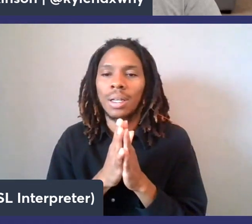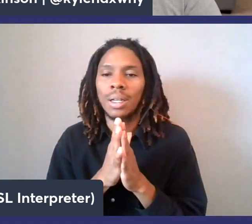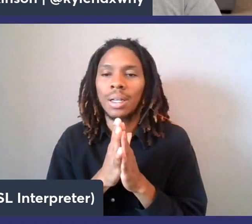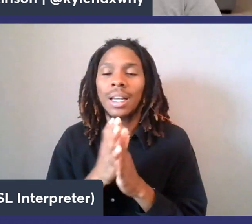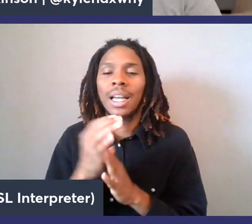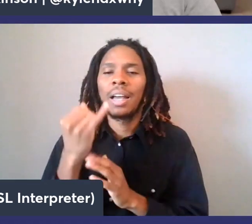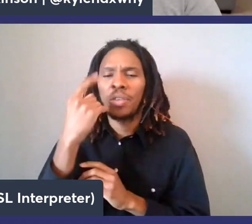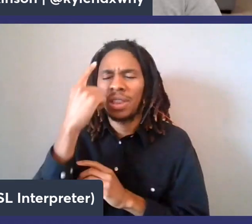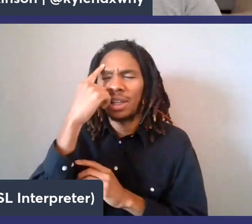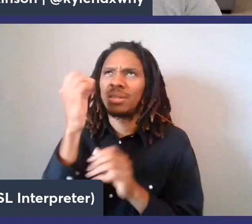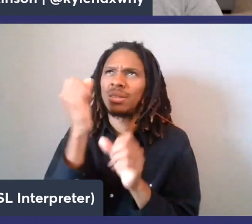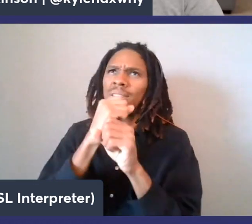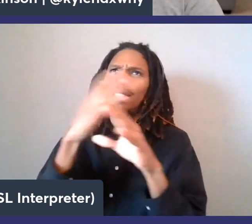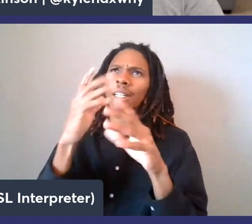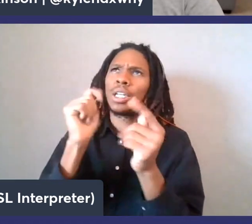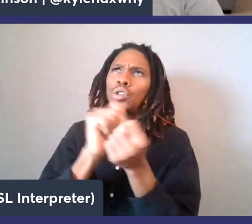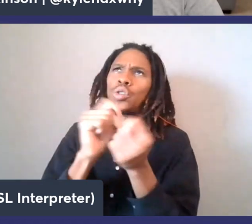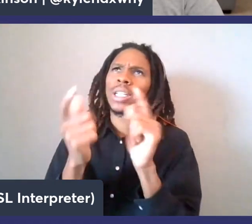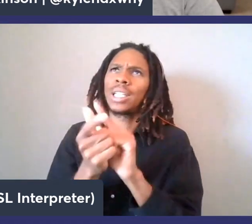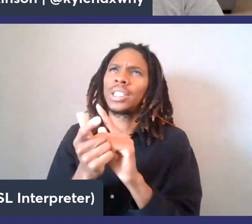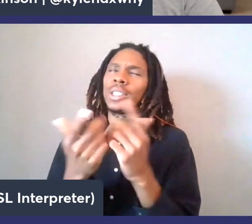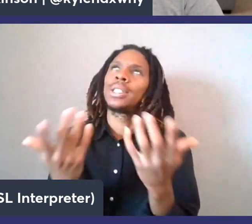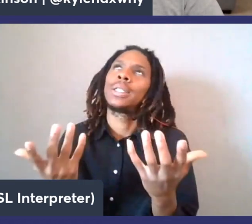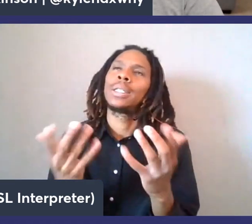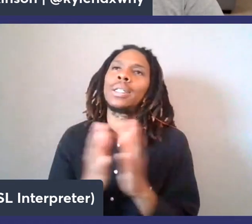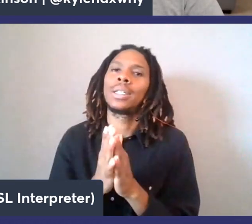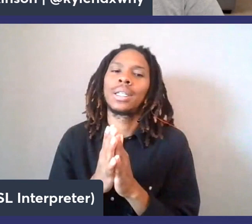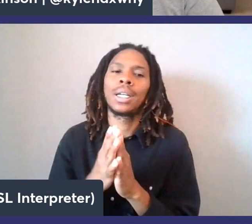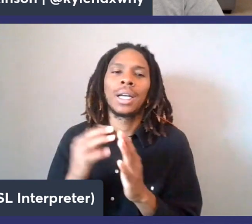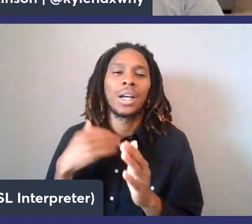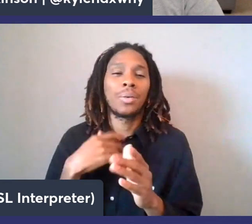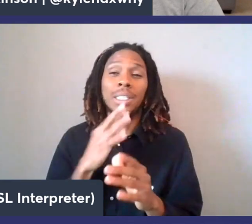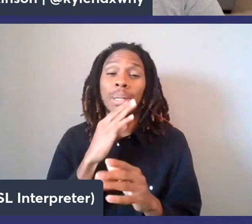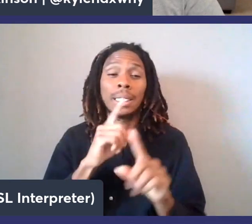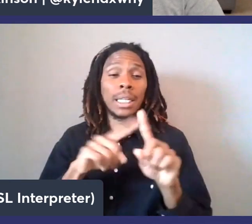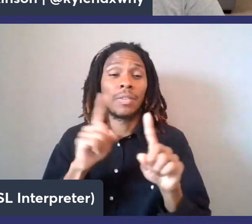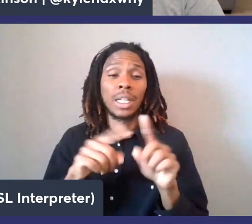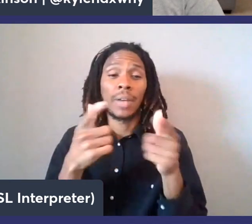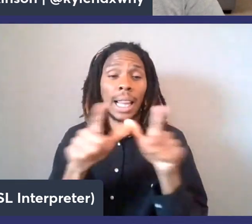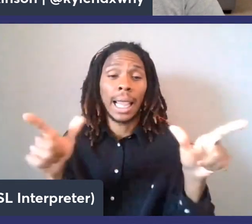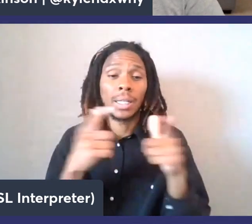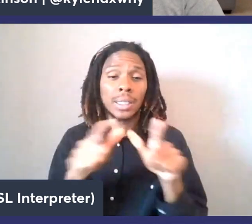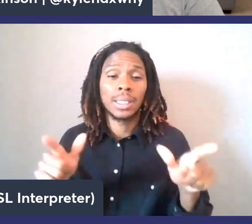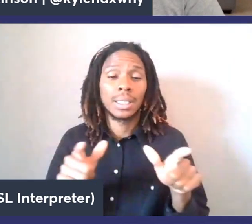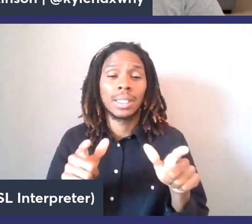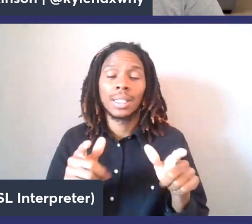what we are trying to do, I mean, we speak in different languages, and languages is a means to communicate